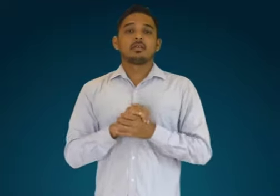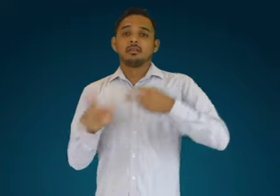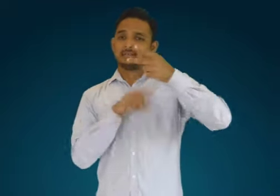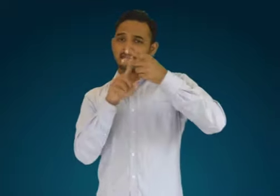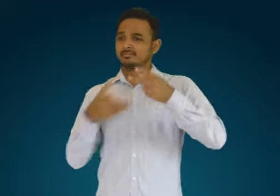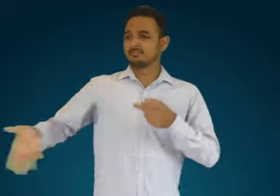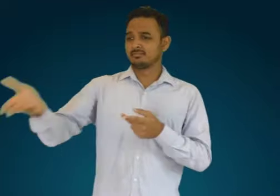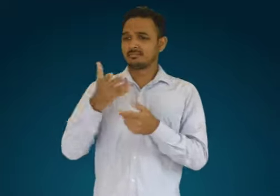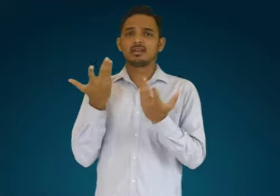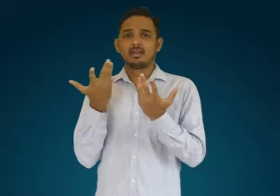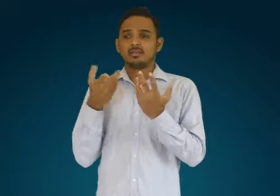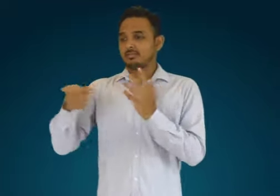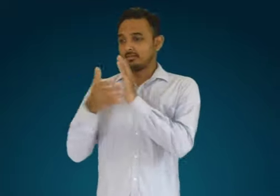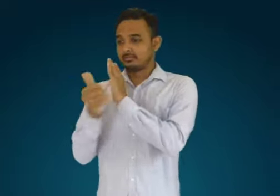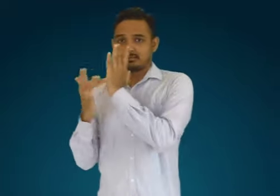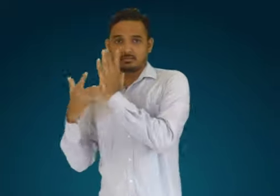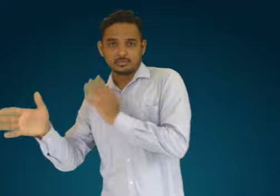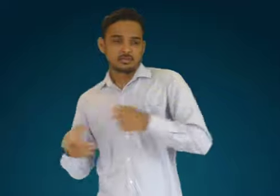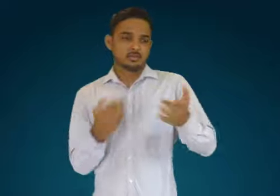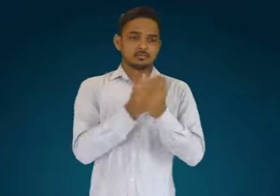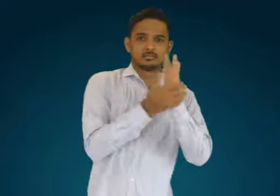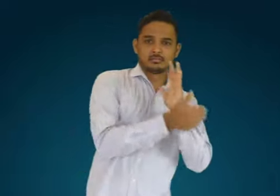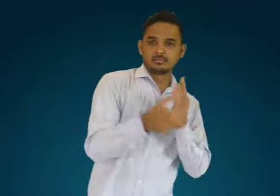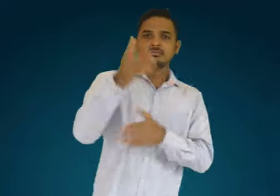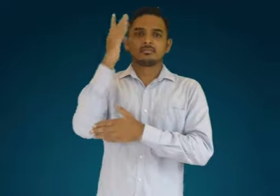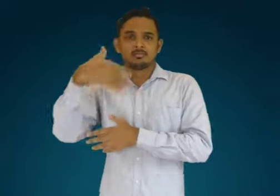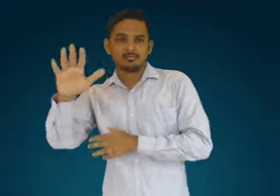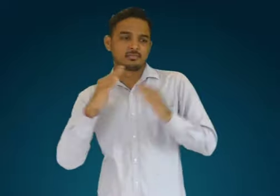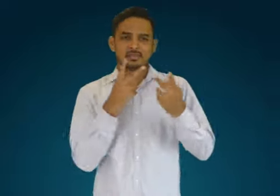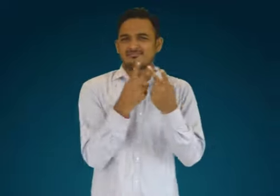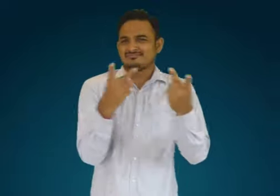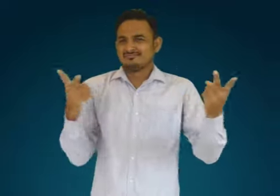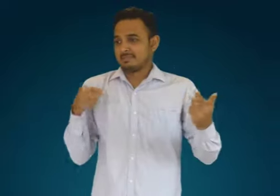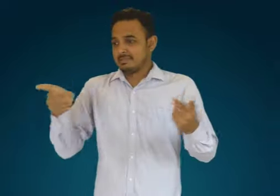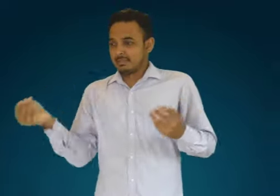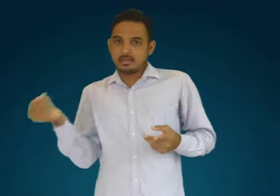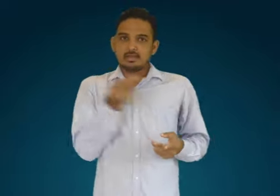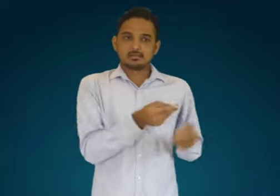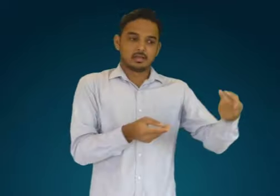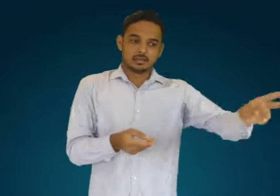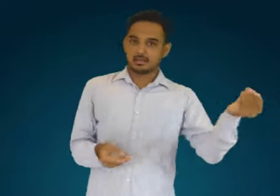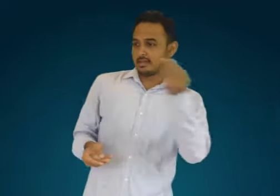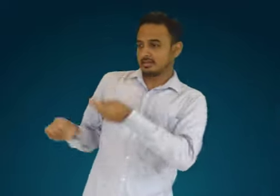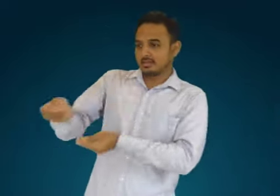it allows children to experiment on their own if teachers get involved children will depend on the teacher whenever they face a challenge which